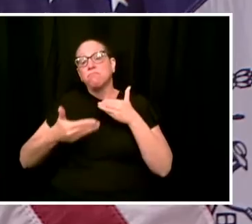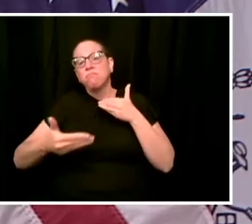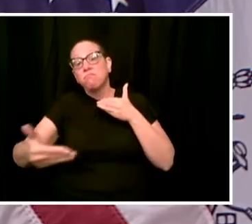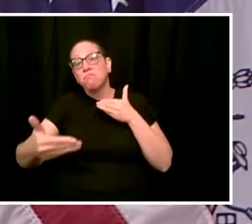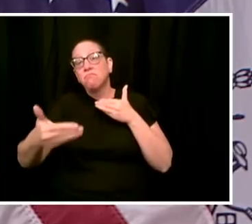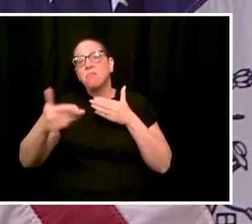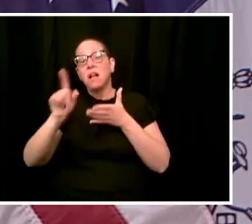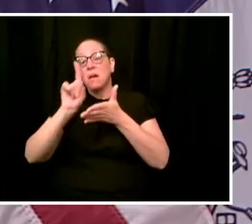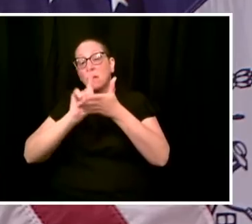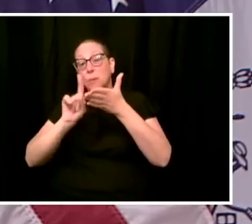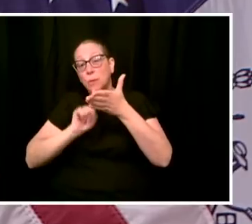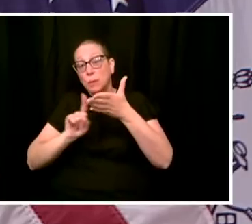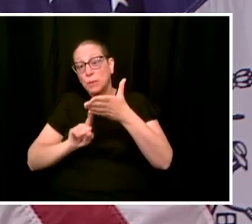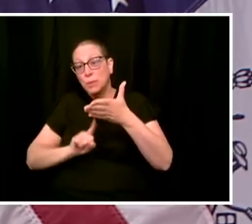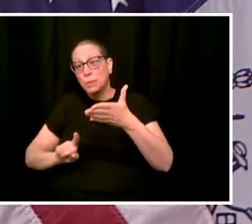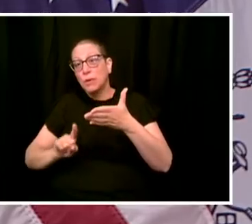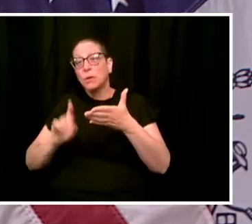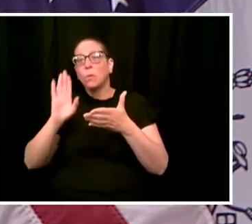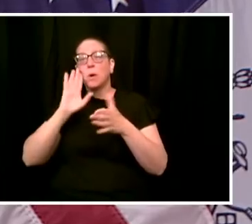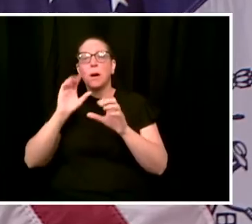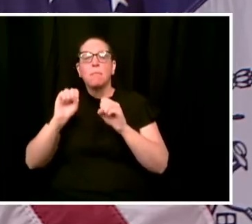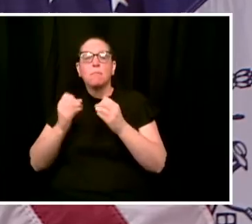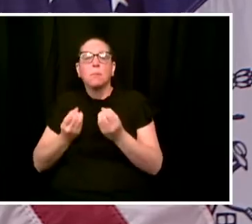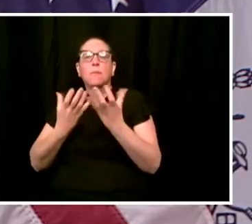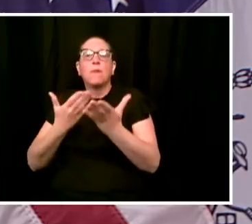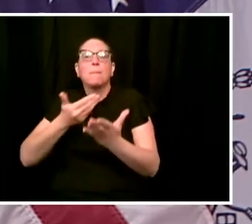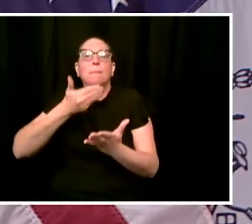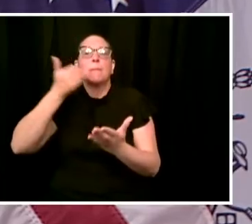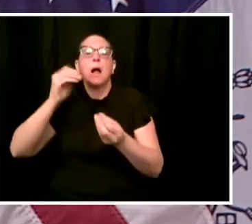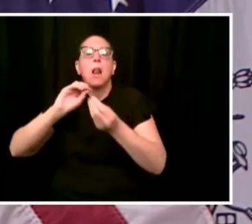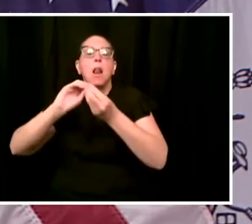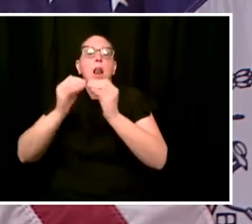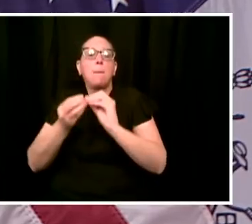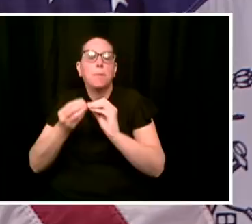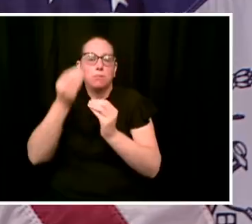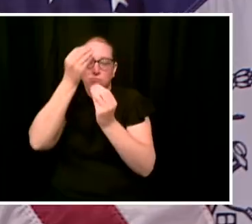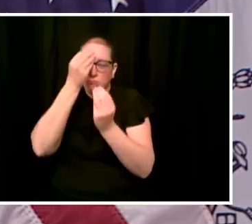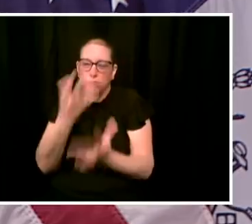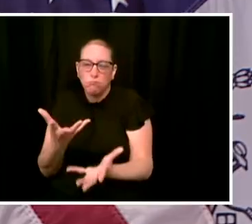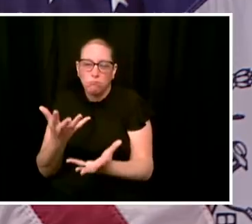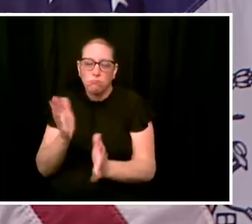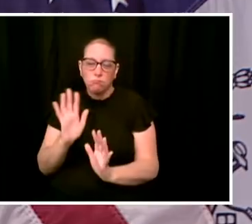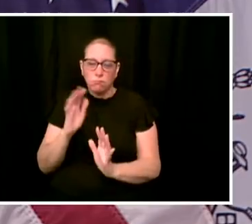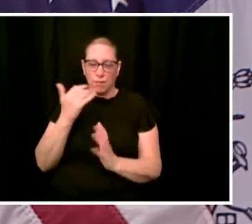POSSIBLE. I THINK IN THE NEXT FEW WEEKS IT